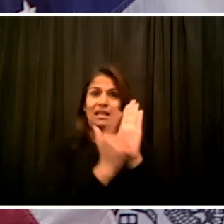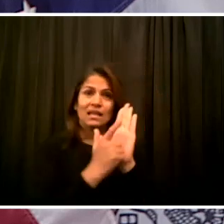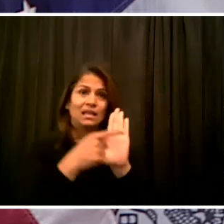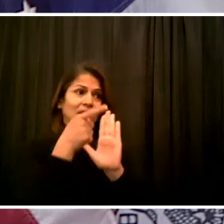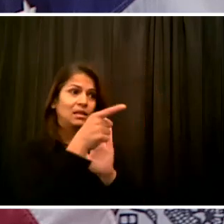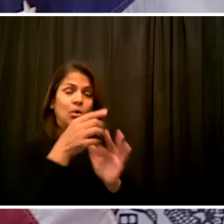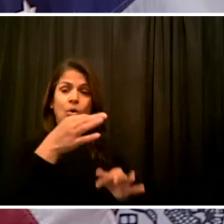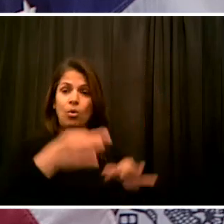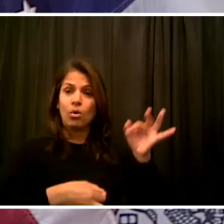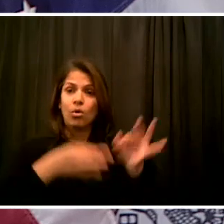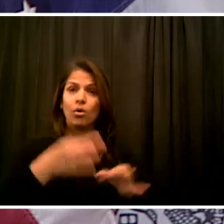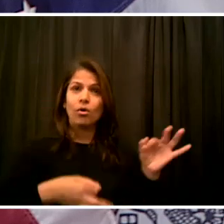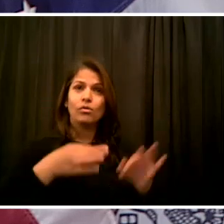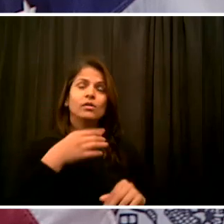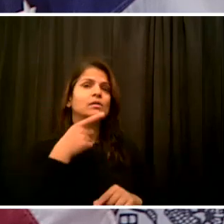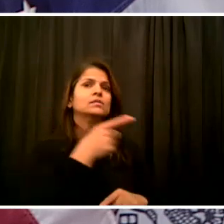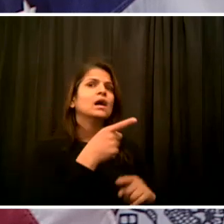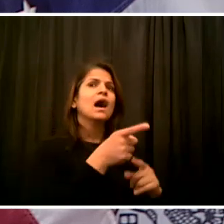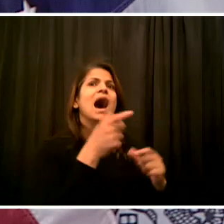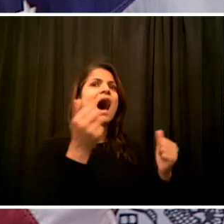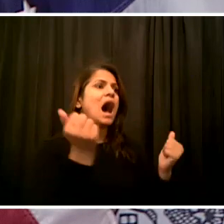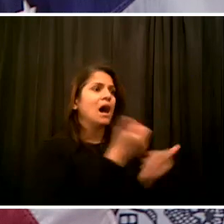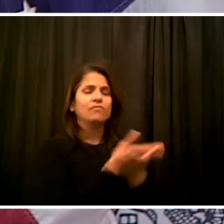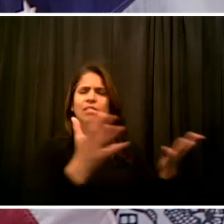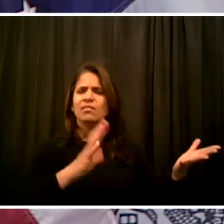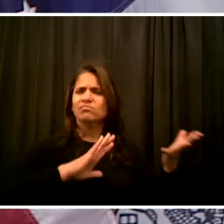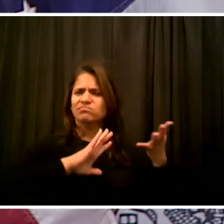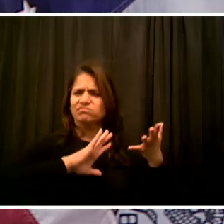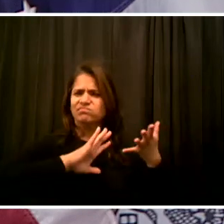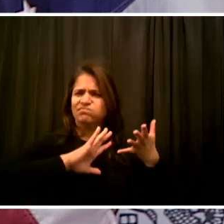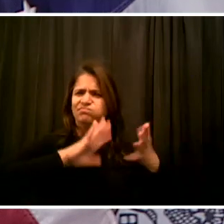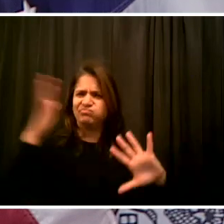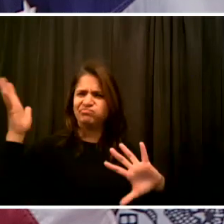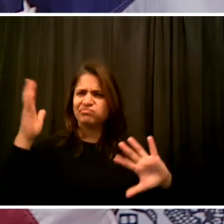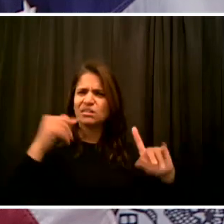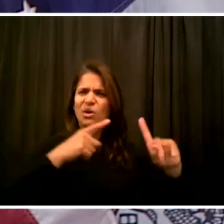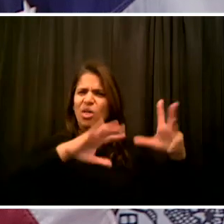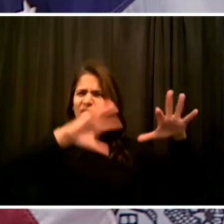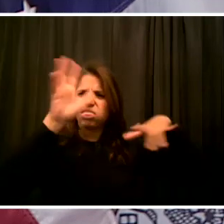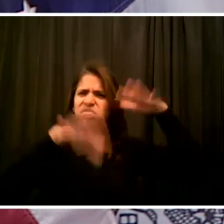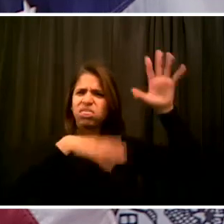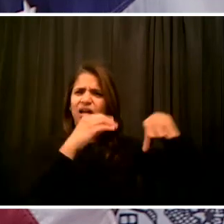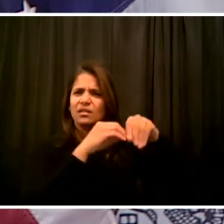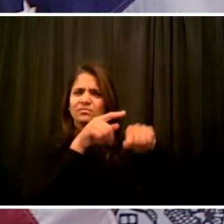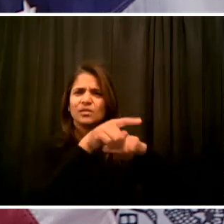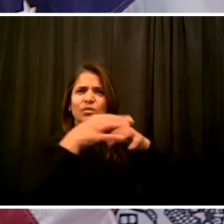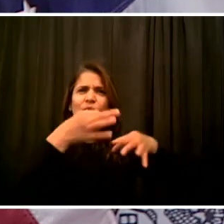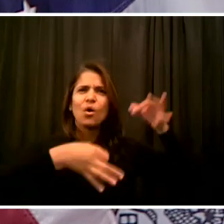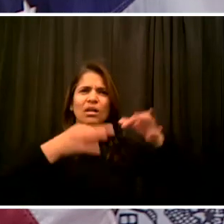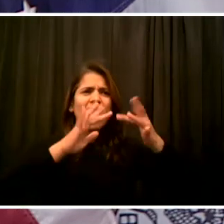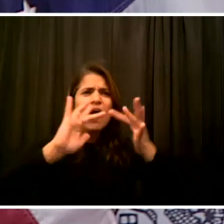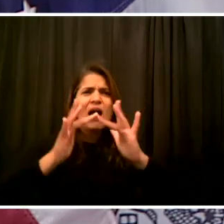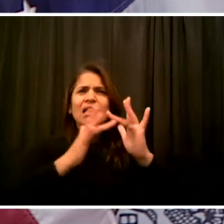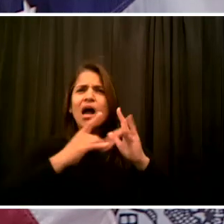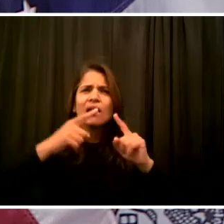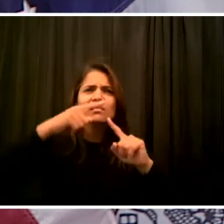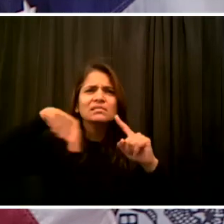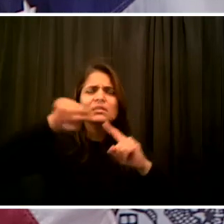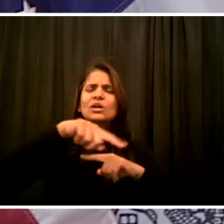NO, DO THEY AGREE WITH EVERYTHING I DO? N.O BUT WE HAVE A GREAT WORKING RELATIONSHIP. IF I WAS CONCERNED ABOUT ANYTHING DURING